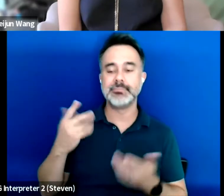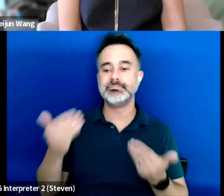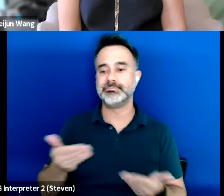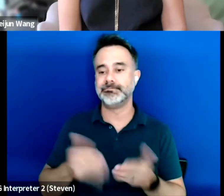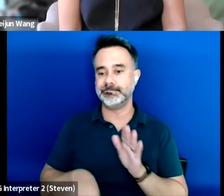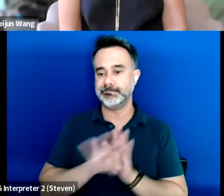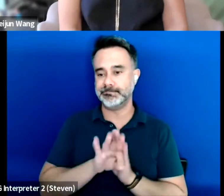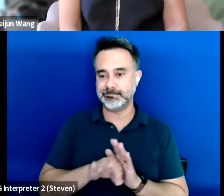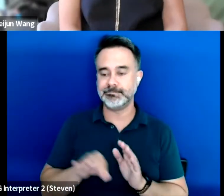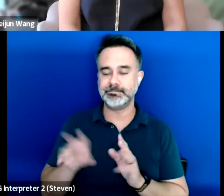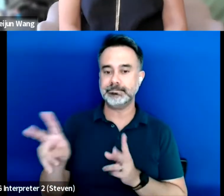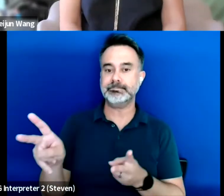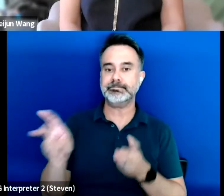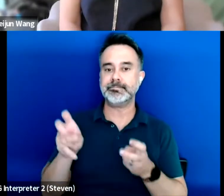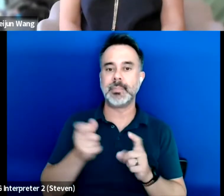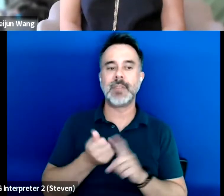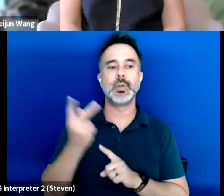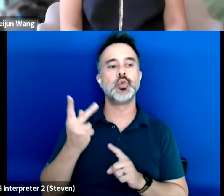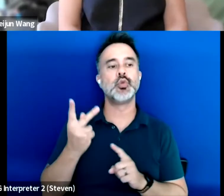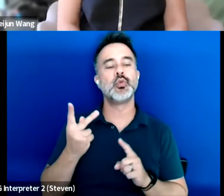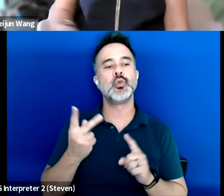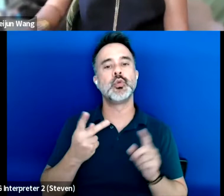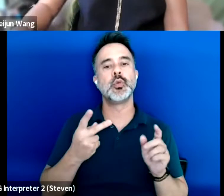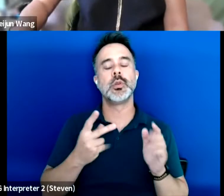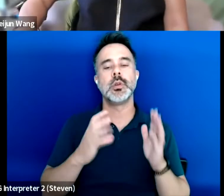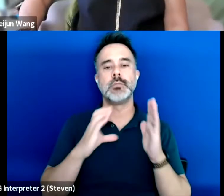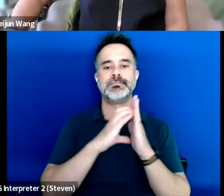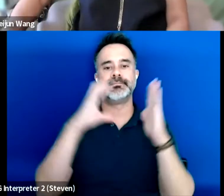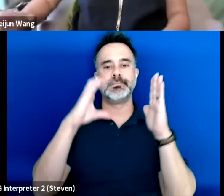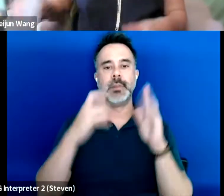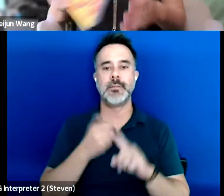But I could live recklessly by feeling the pressure of an impending deadline of doom.